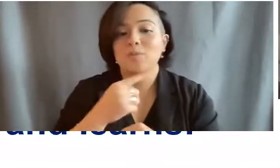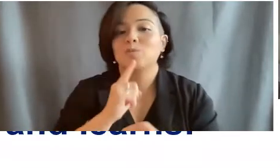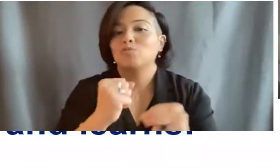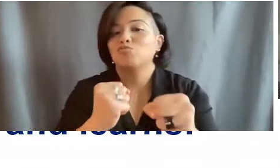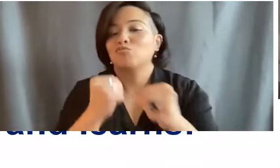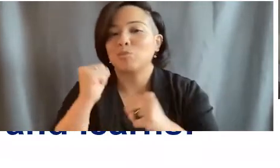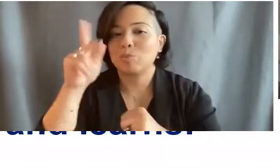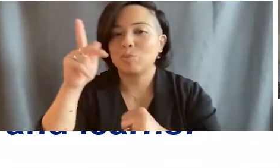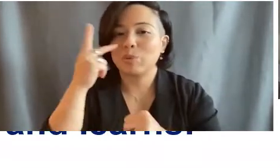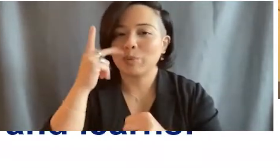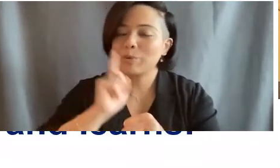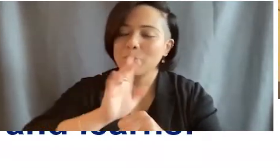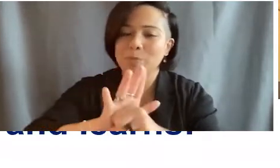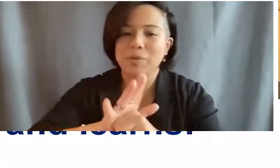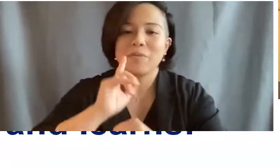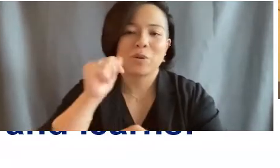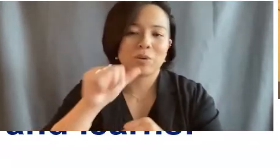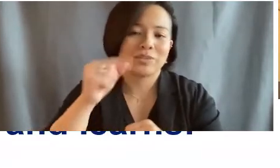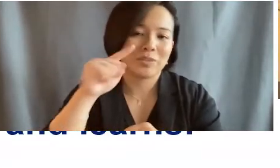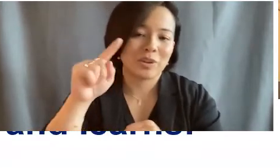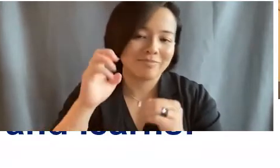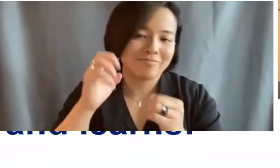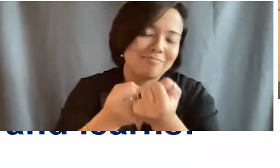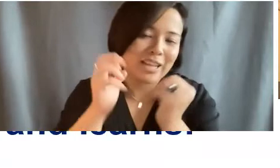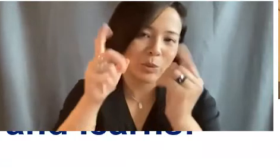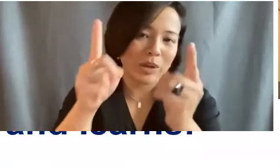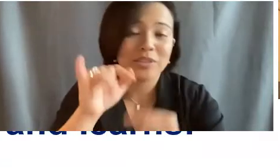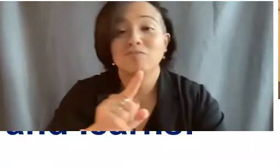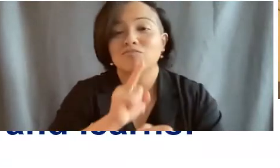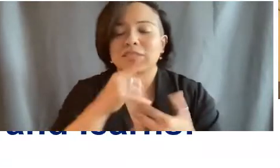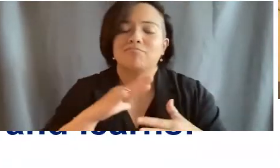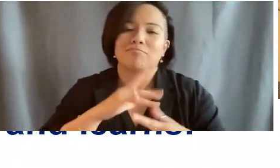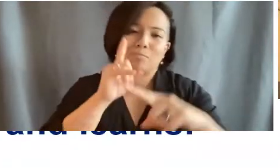So, that's really positive. So, I'm just going to start off with